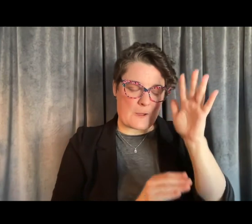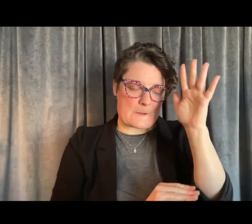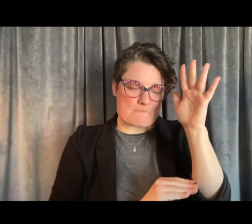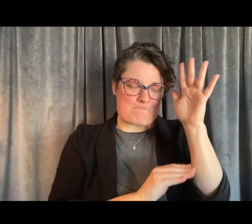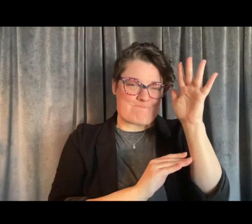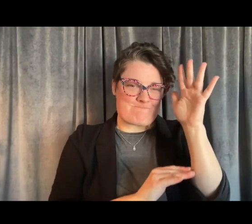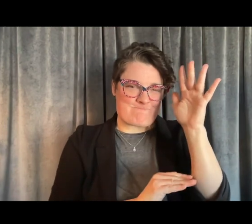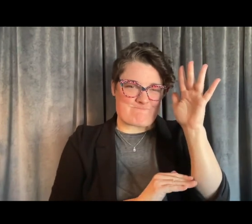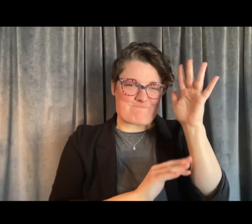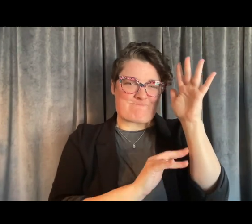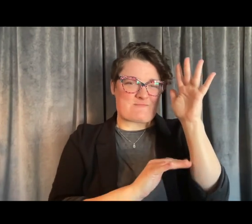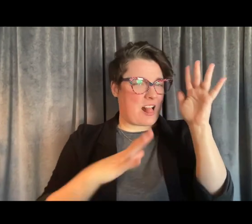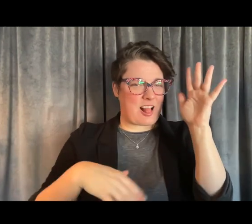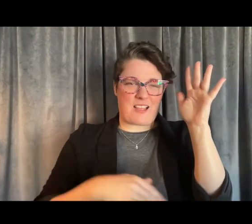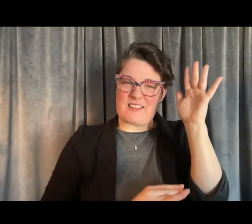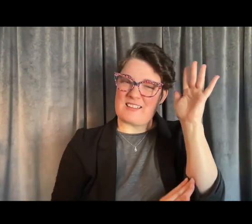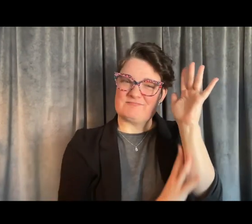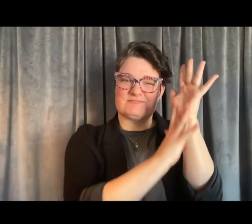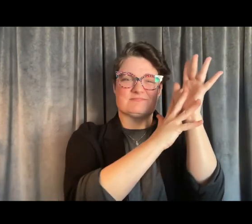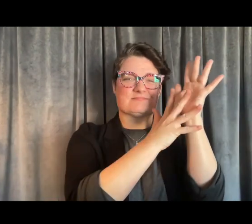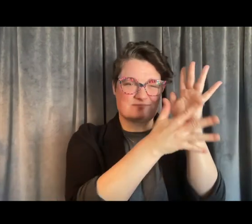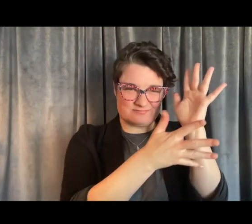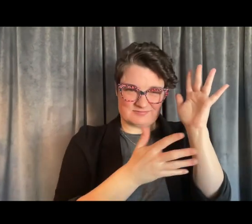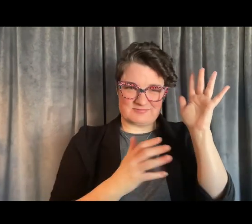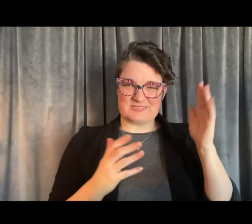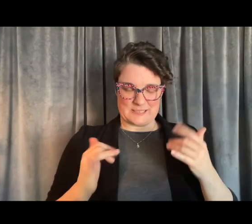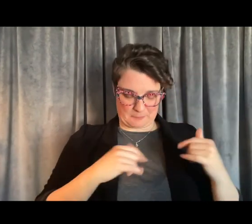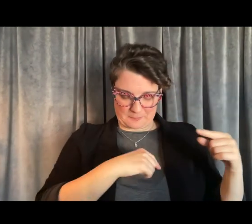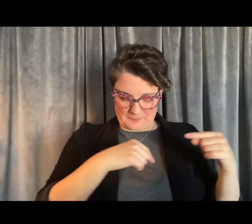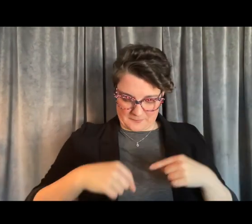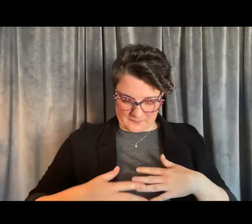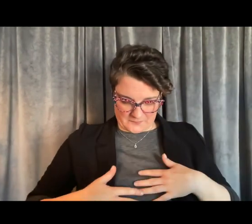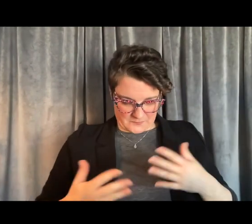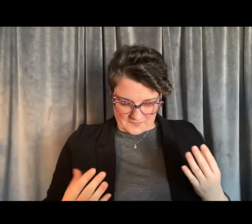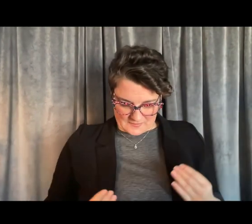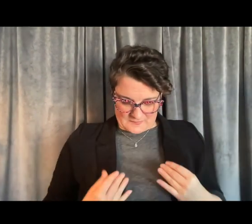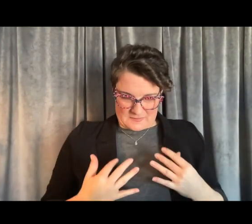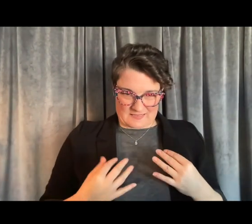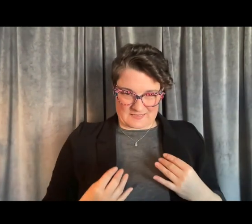What just is beginning to wanna blossom or rise a bit within you?